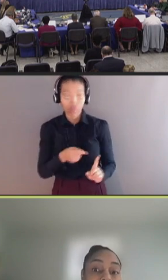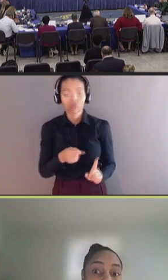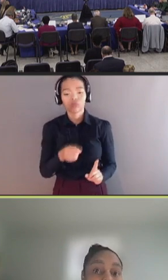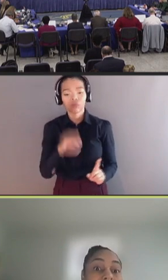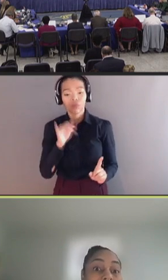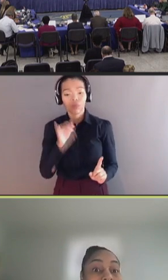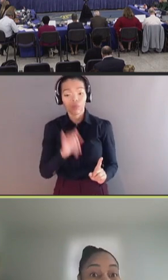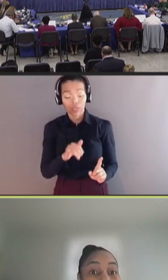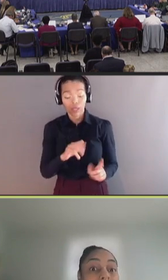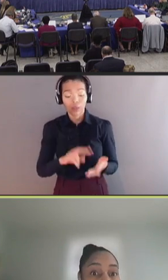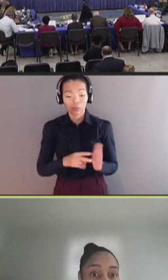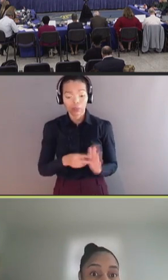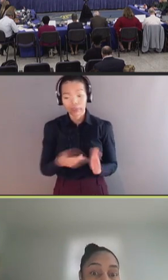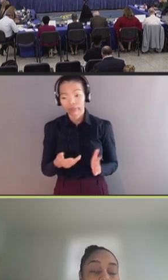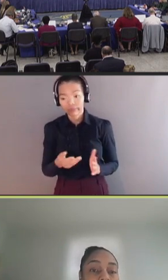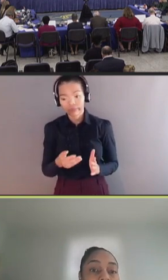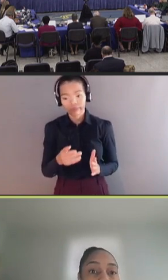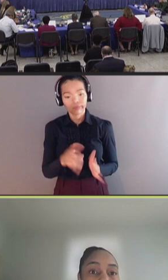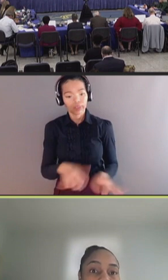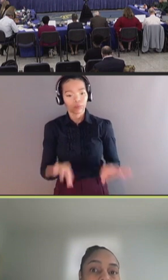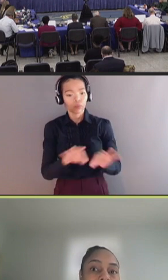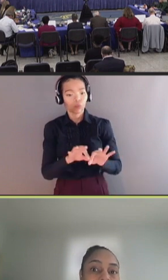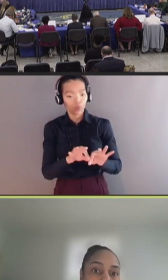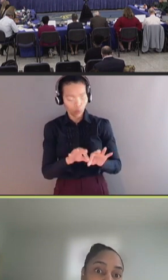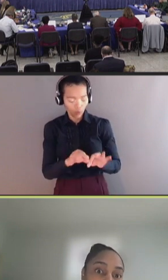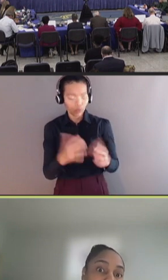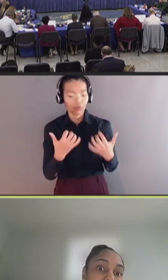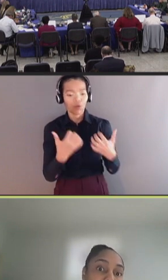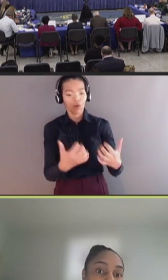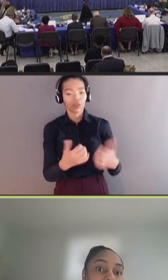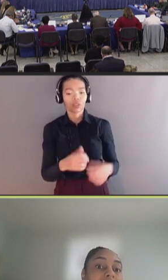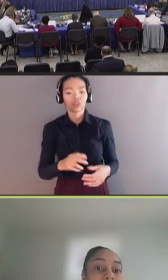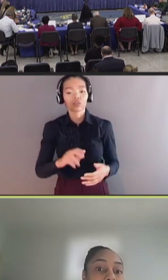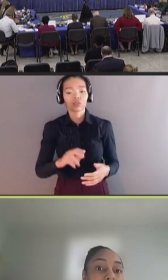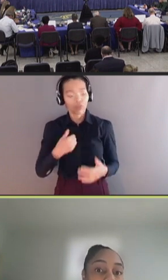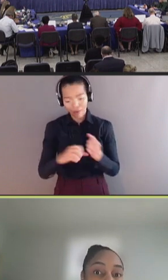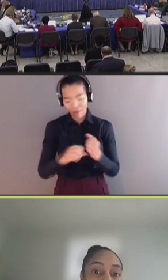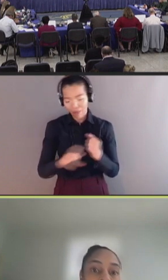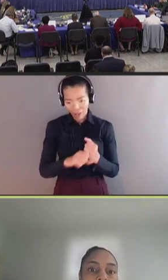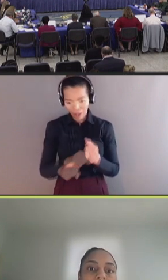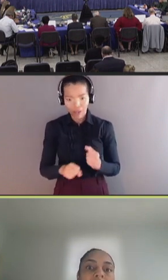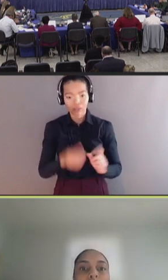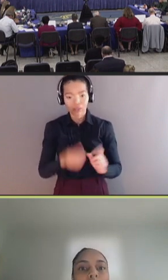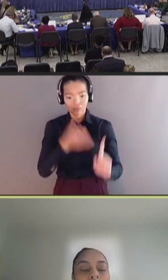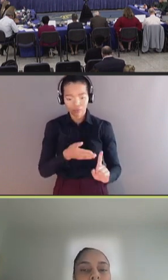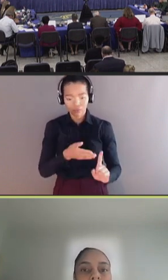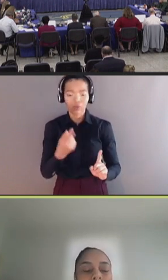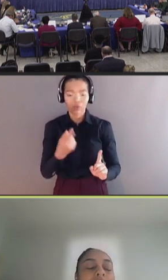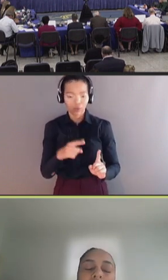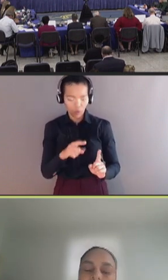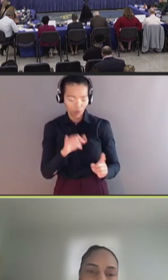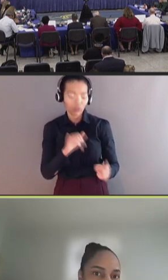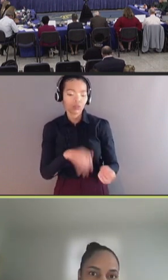addition to that -- a key audience. We have ads that speak directly to them and a ton of